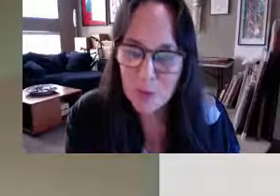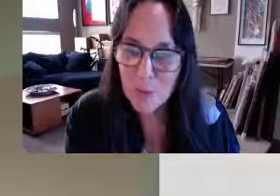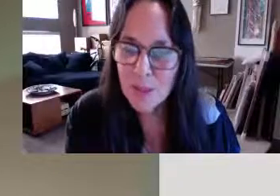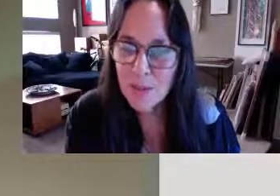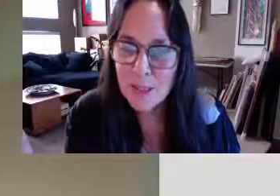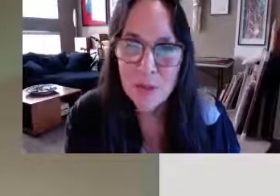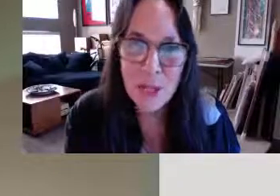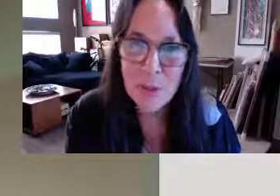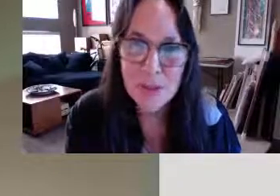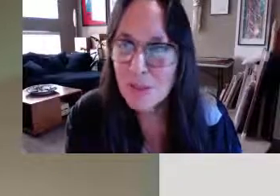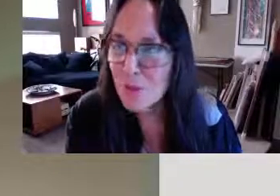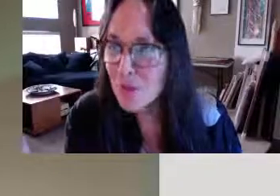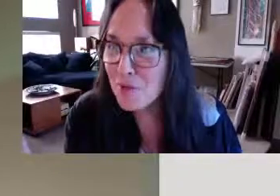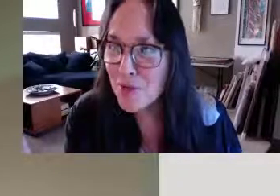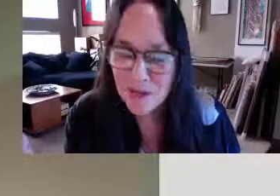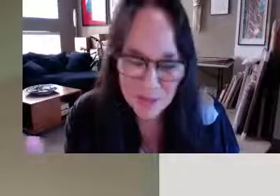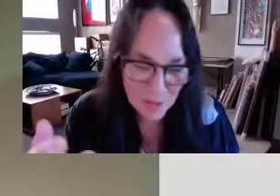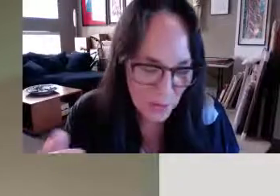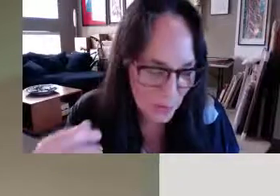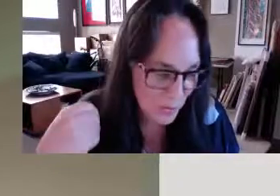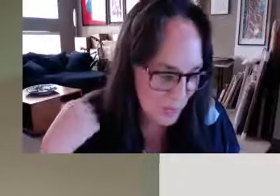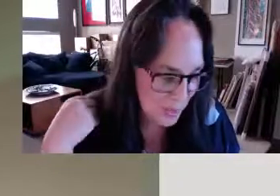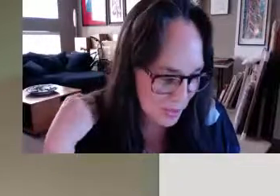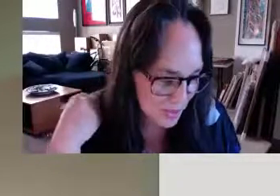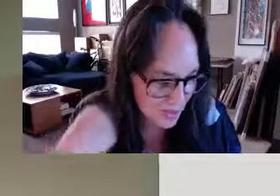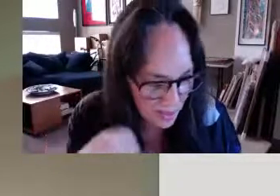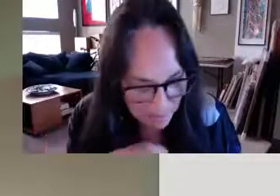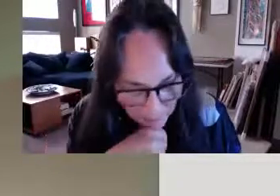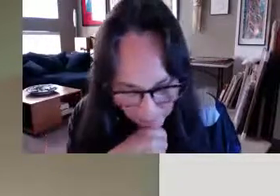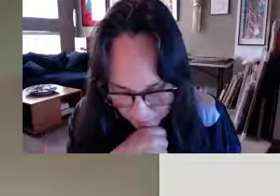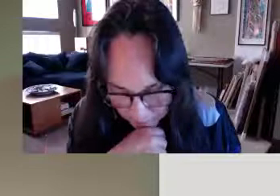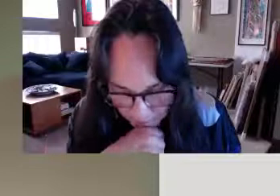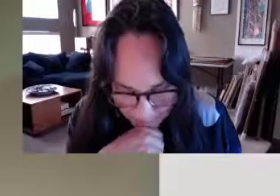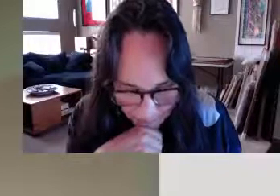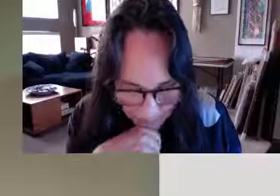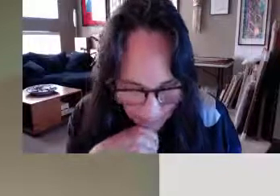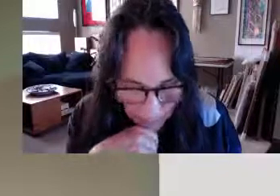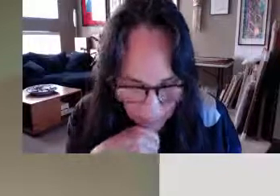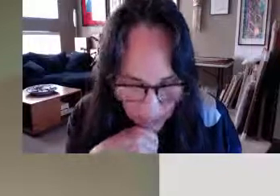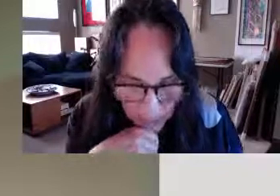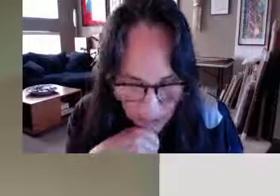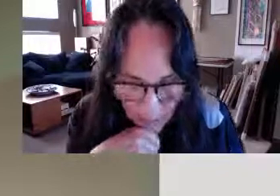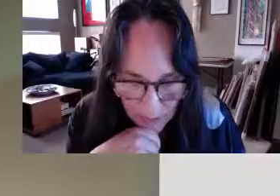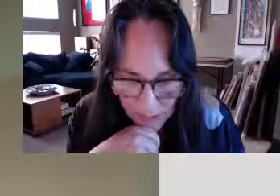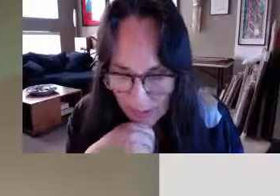with cleaner chemicals and those kind of things and you know we know the problematics of the